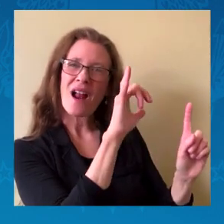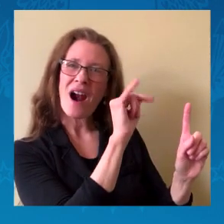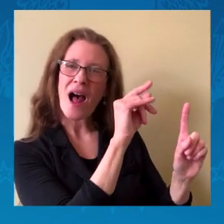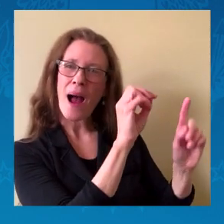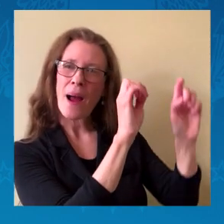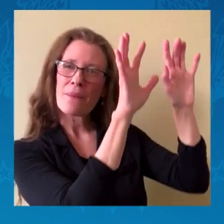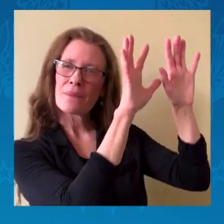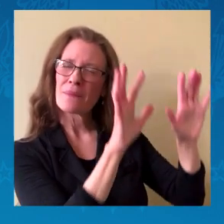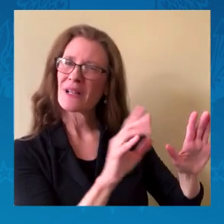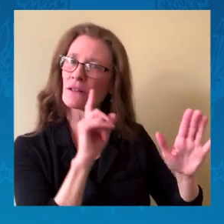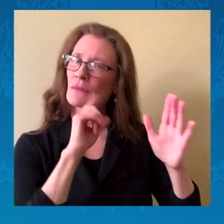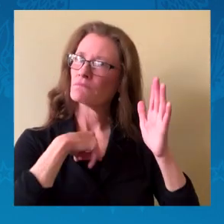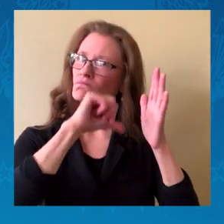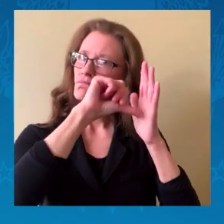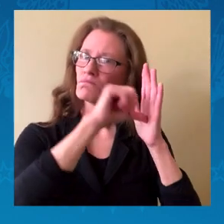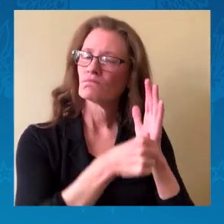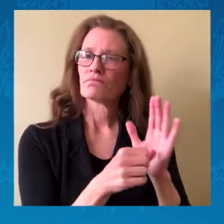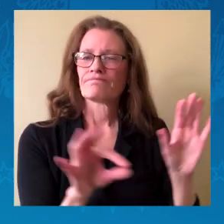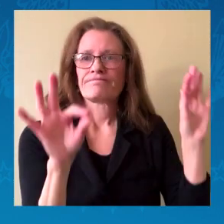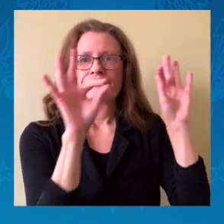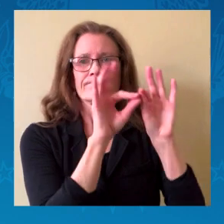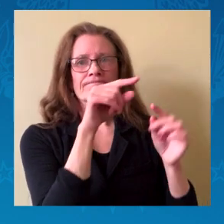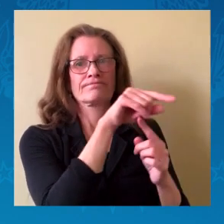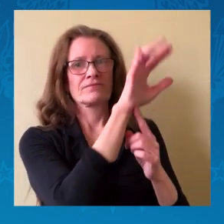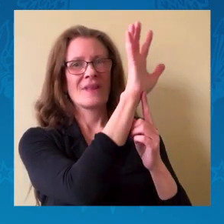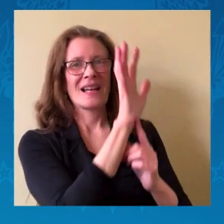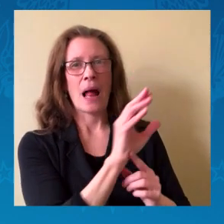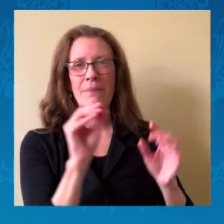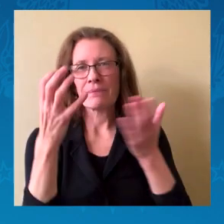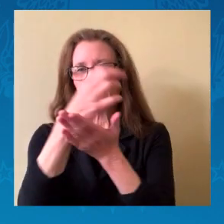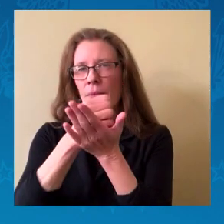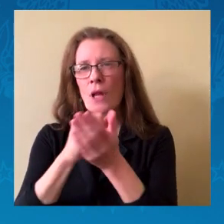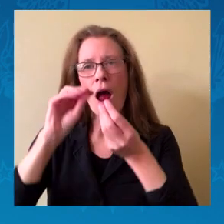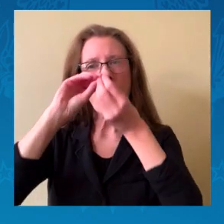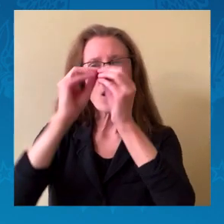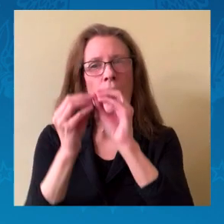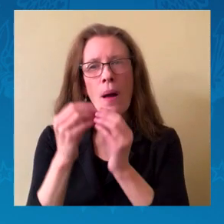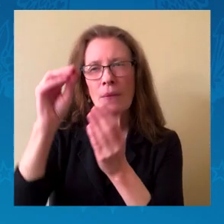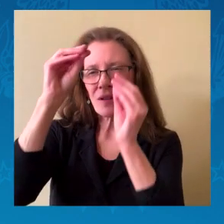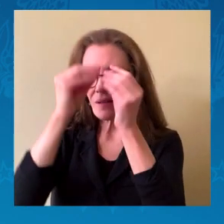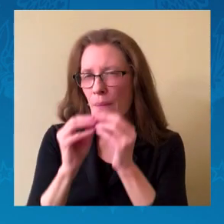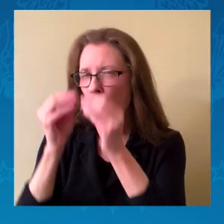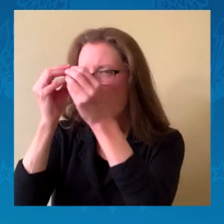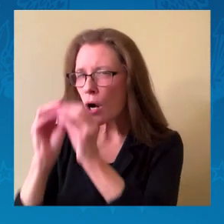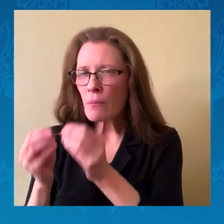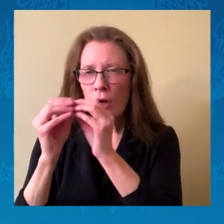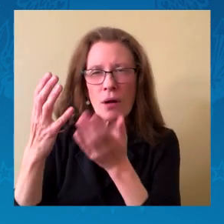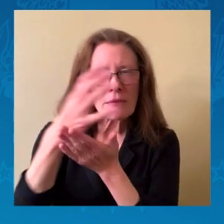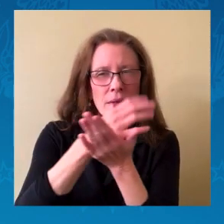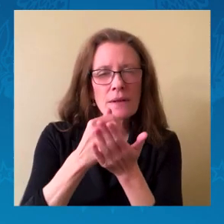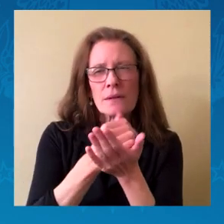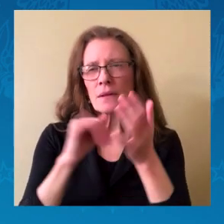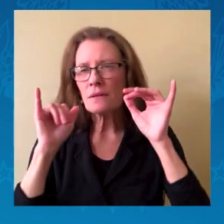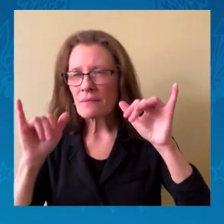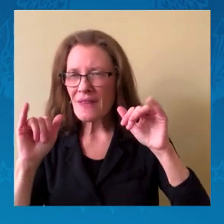that we collect and do that in a way that makes certain that it is available to the public